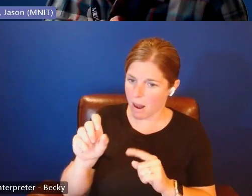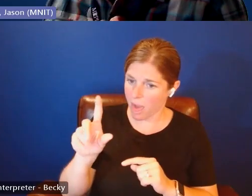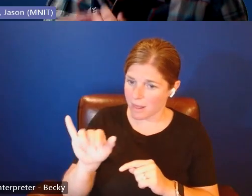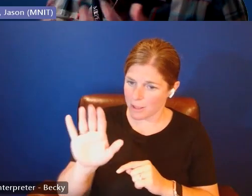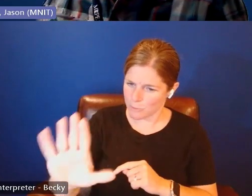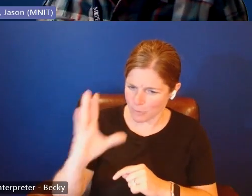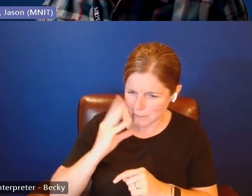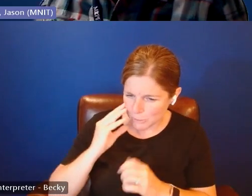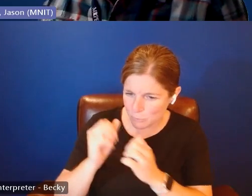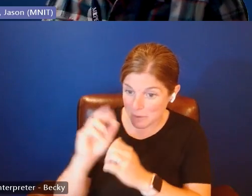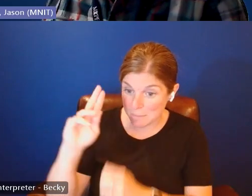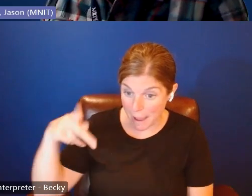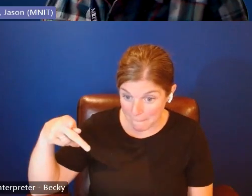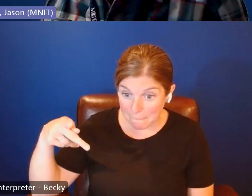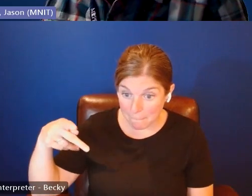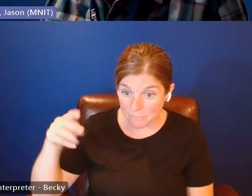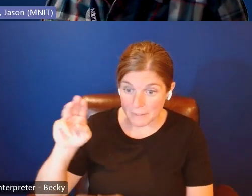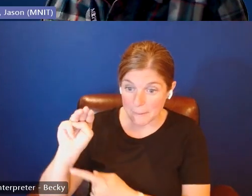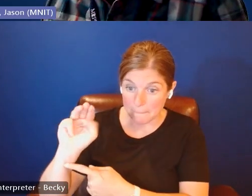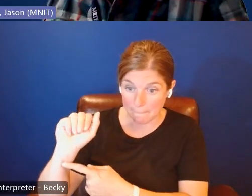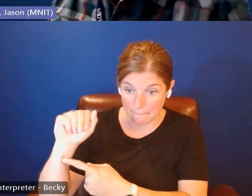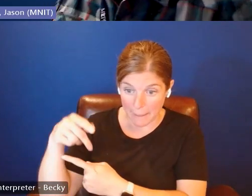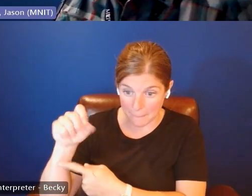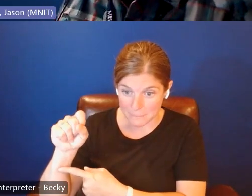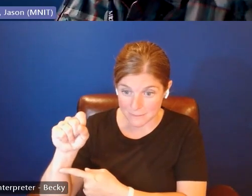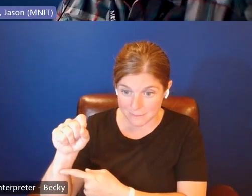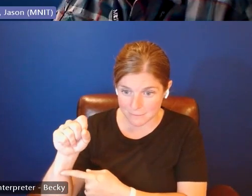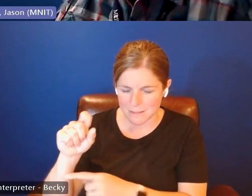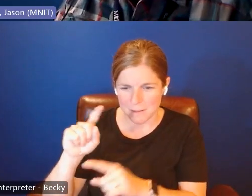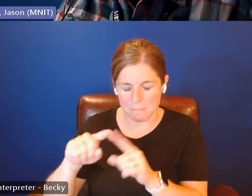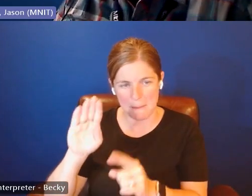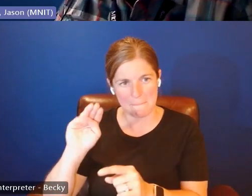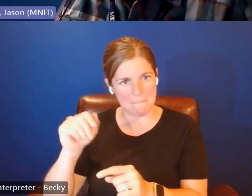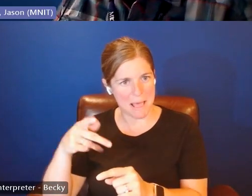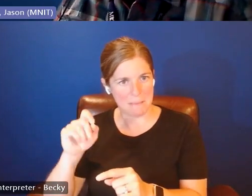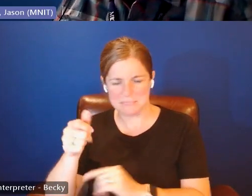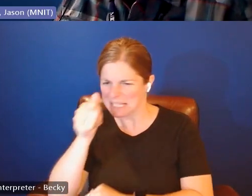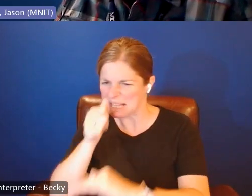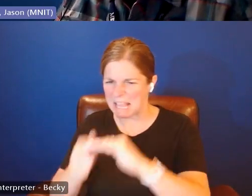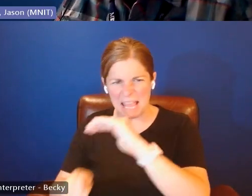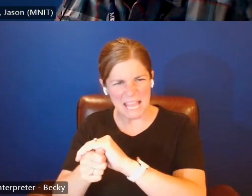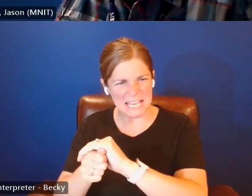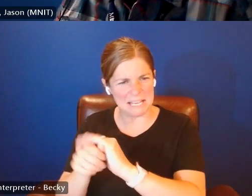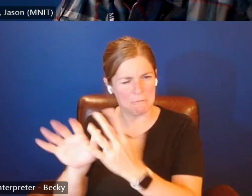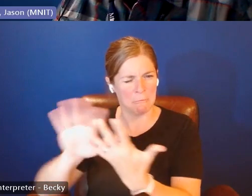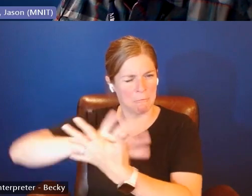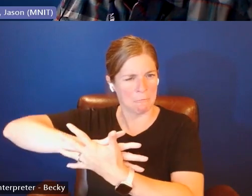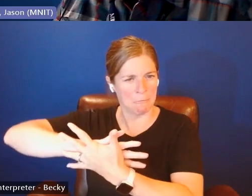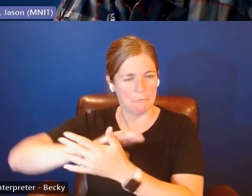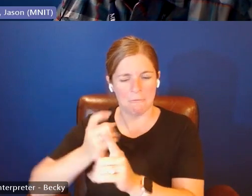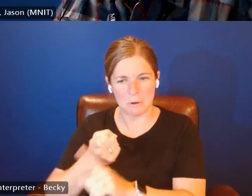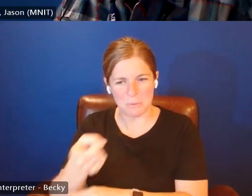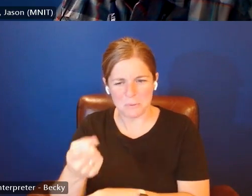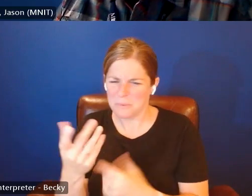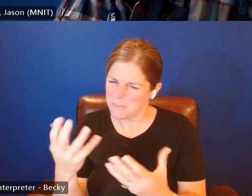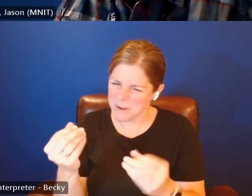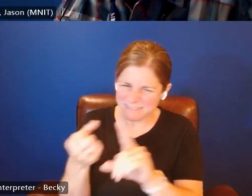is also largely hidden from you. You want to talk a little bit about that? Sure. Yeah. Sure.